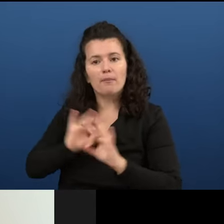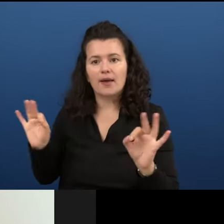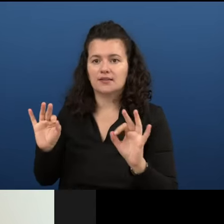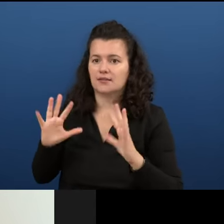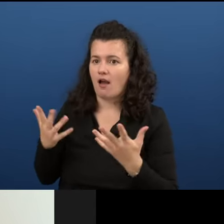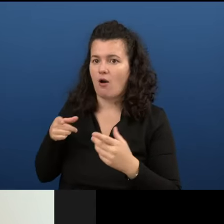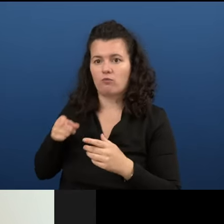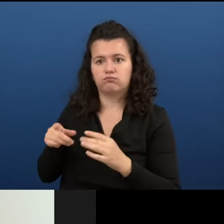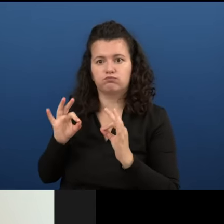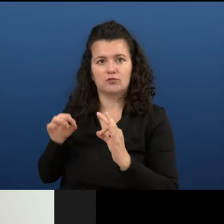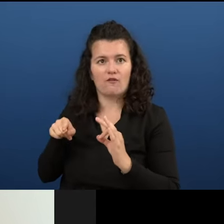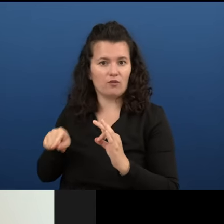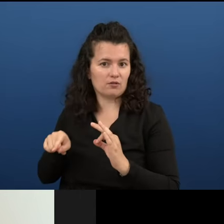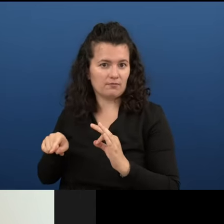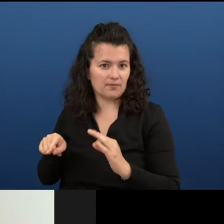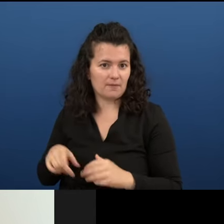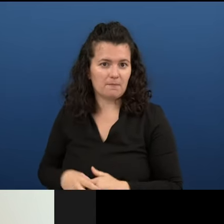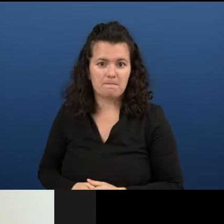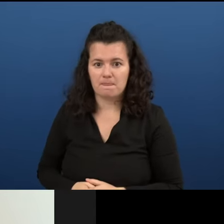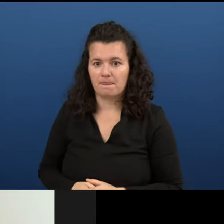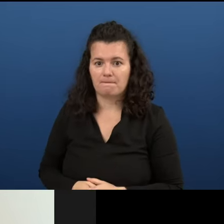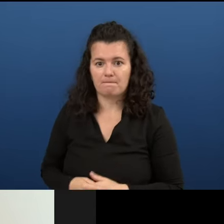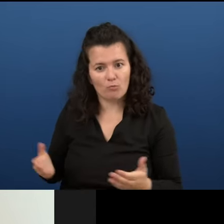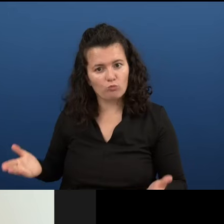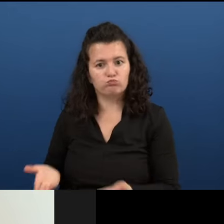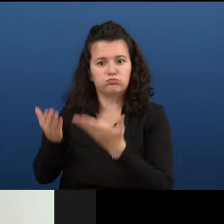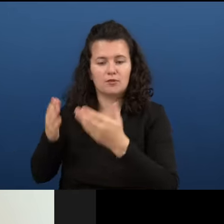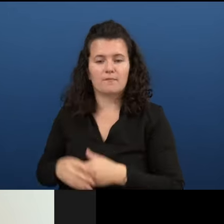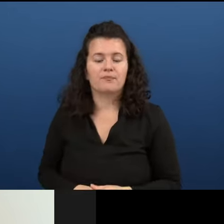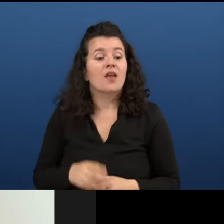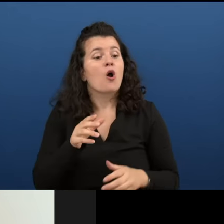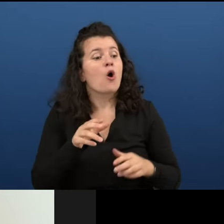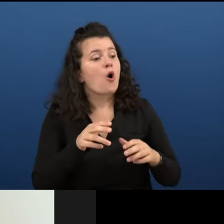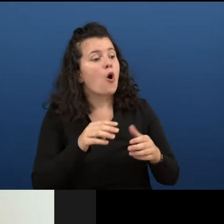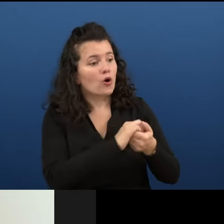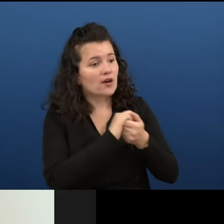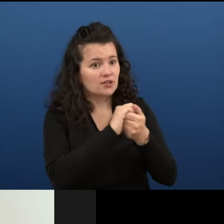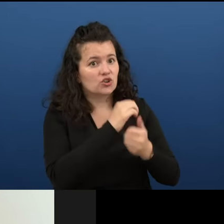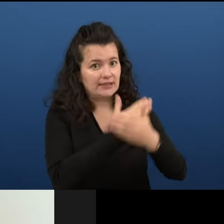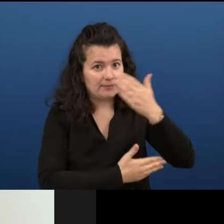10:48:44 We have also partnered with organizations with disabilities in Kenya, whereby we asked